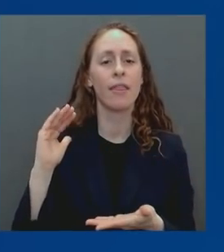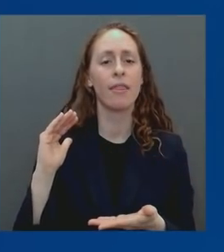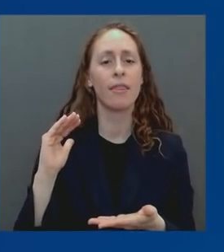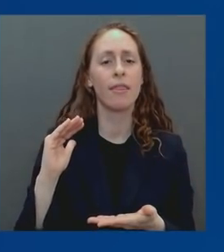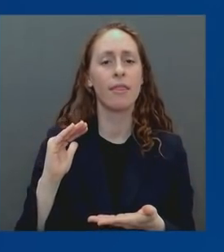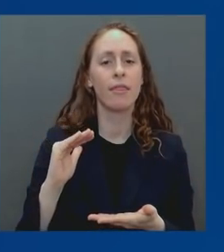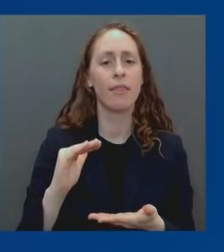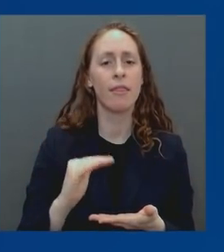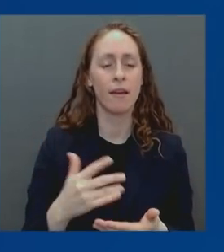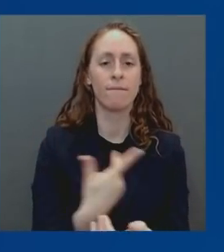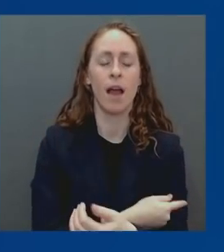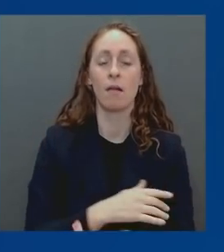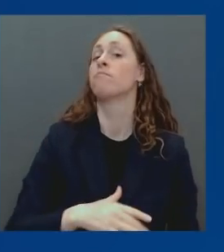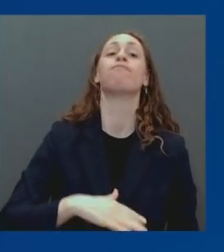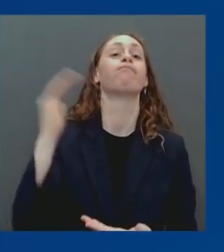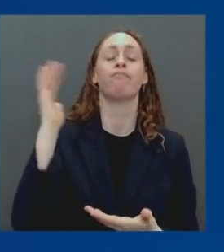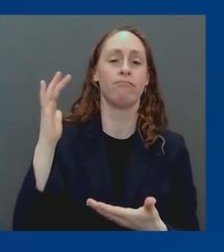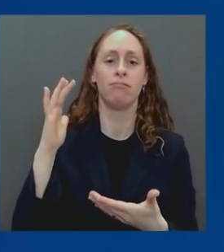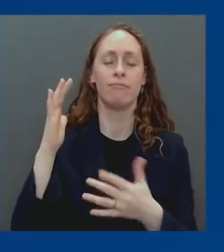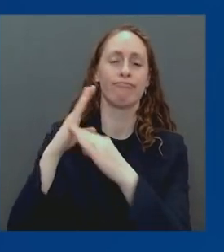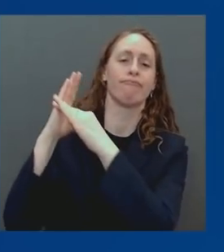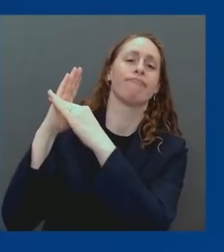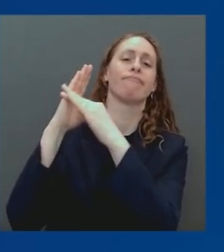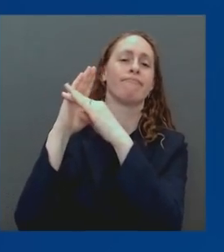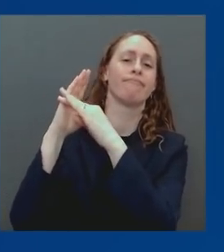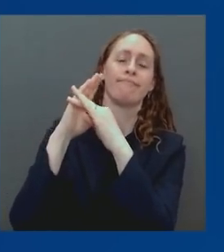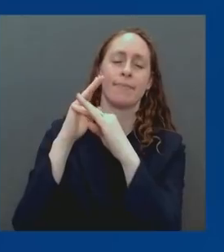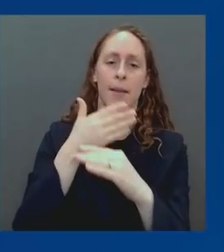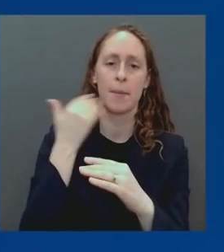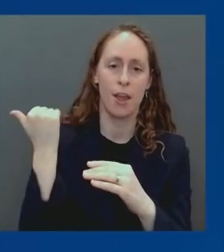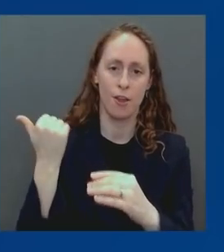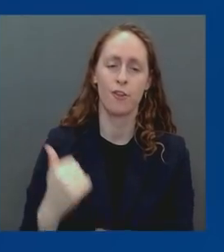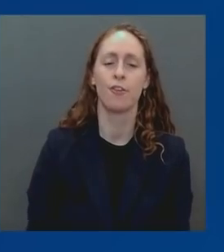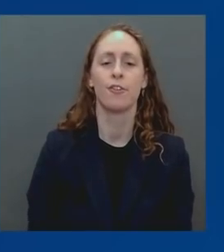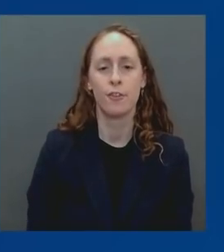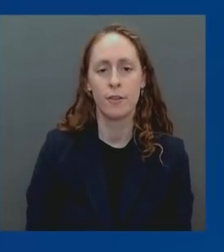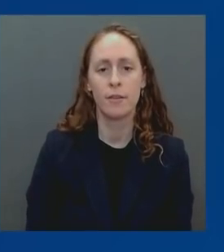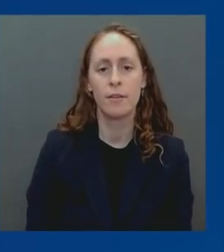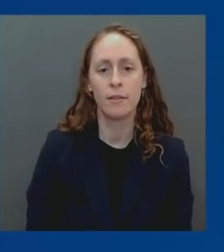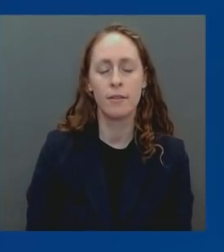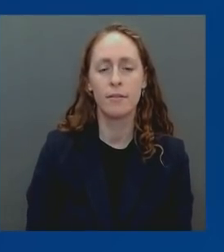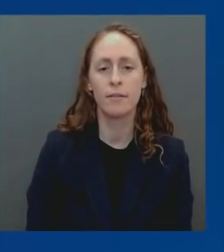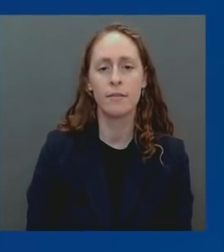fortunately for us, when you boost with the standard vaccine,